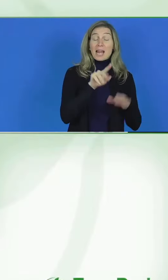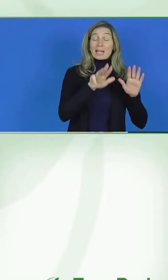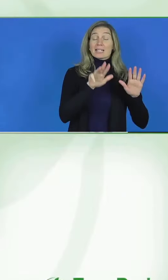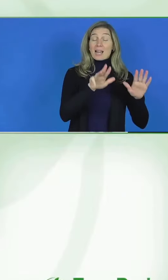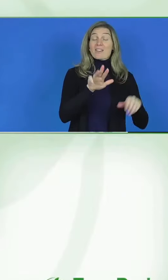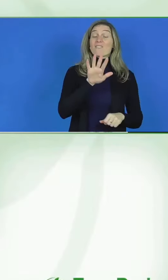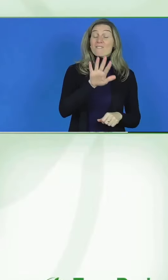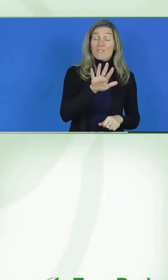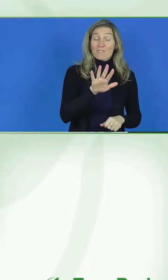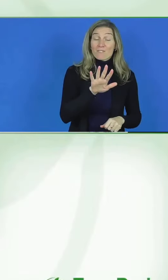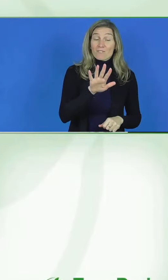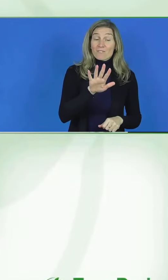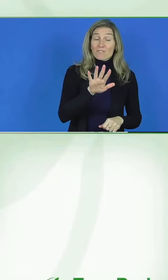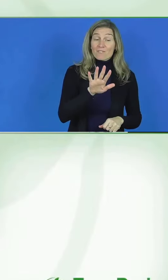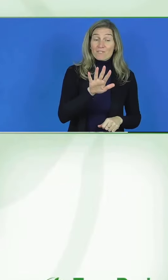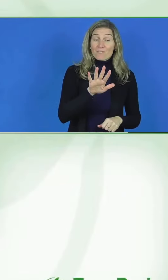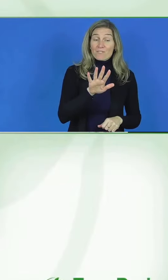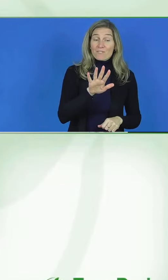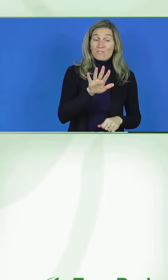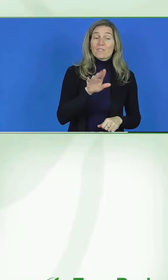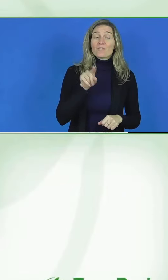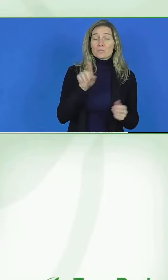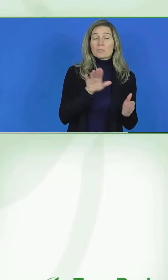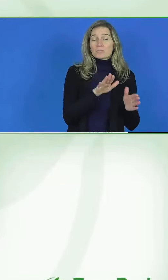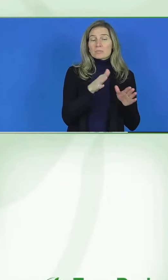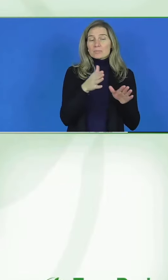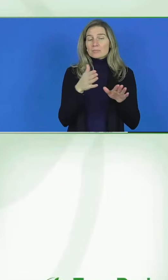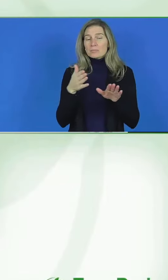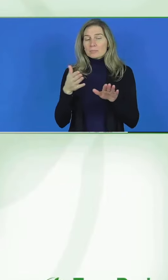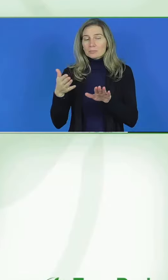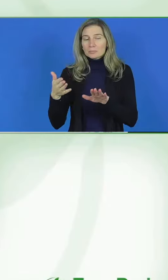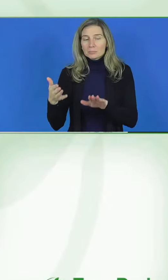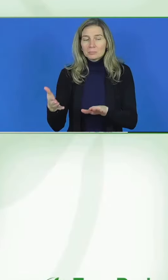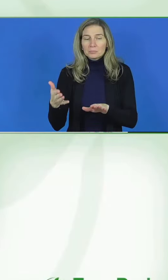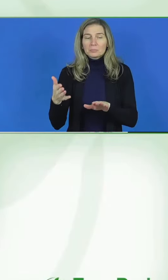year he died, Ed, it was maybe a couple of months before he died.